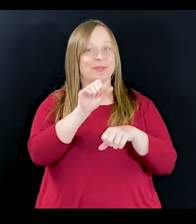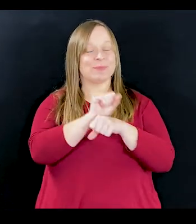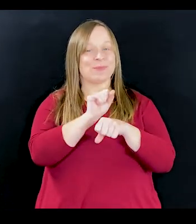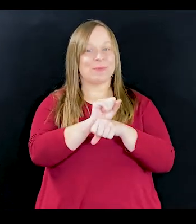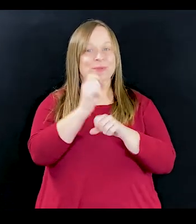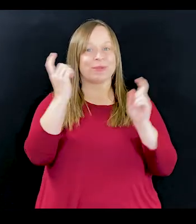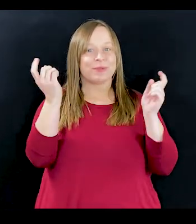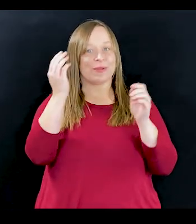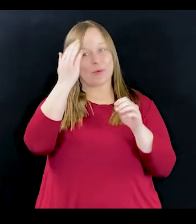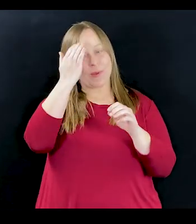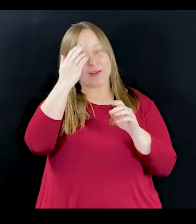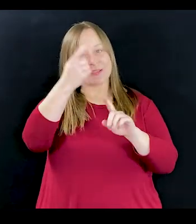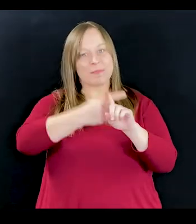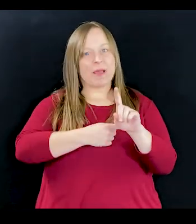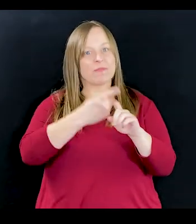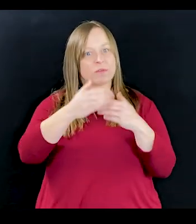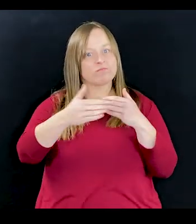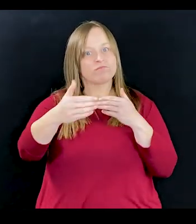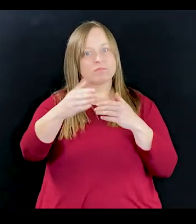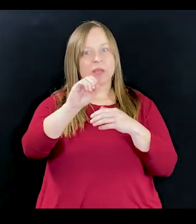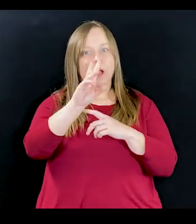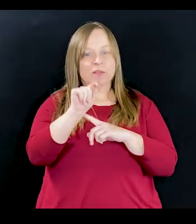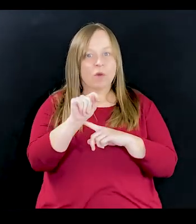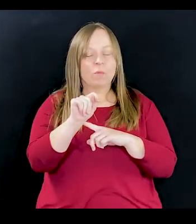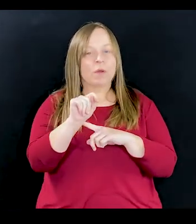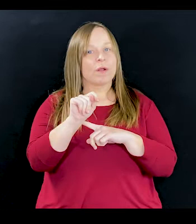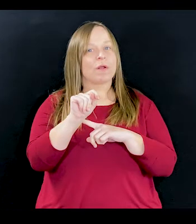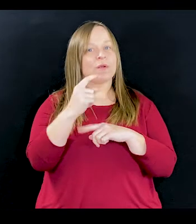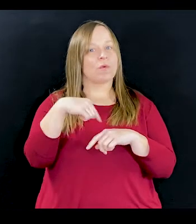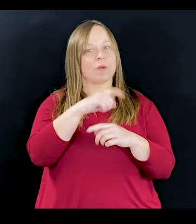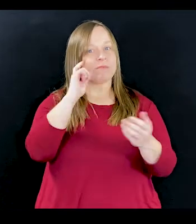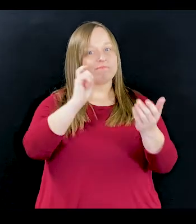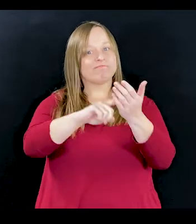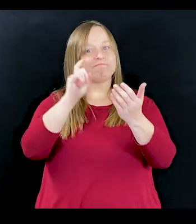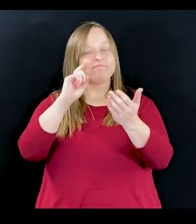Employment Awareness Month so for the duration of October we are highlighting